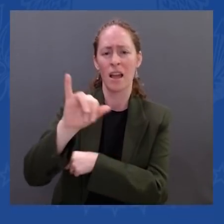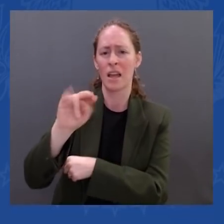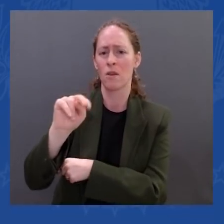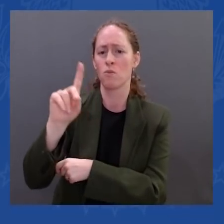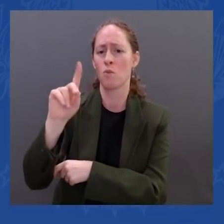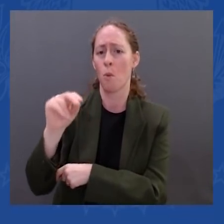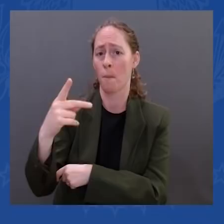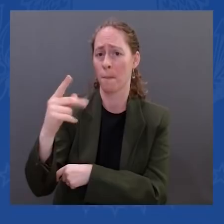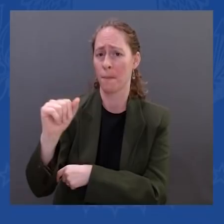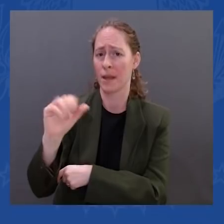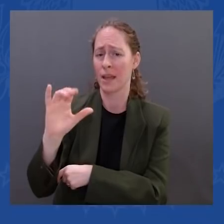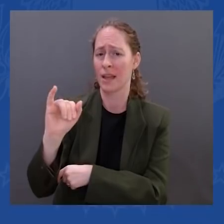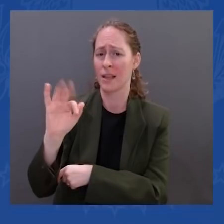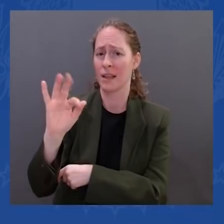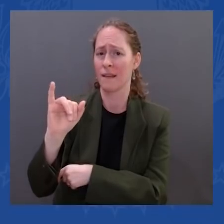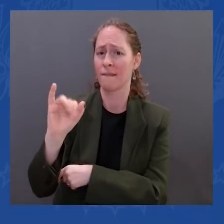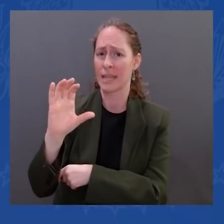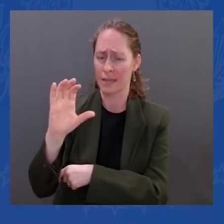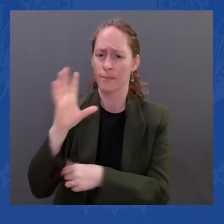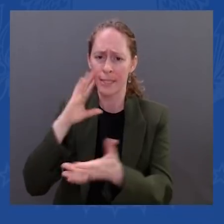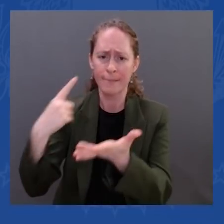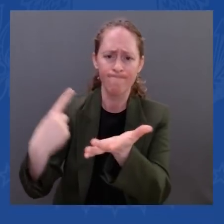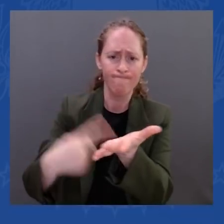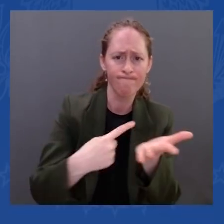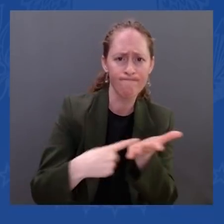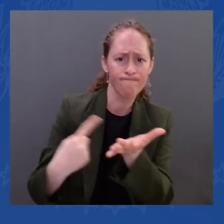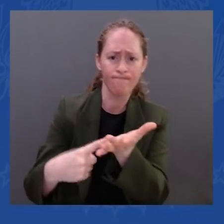and joint military exercise of China and Russia,